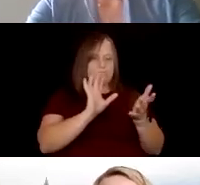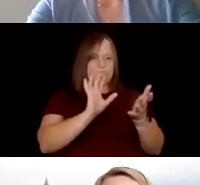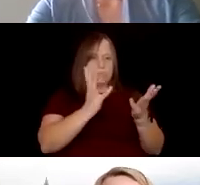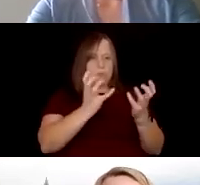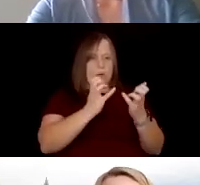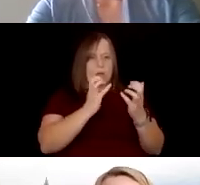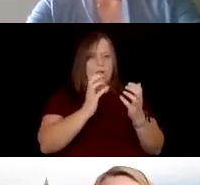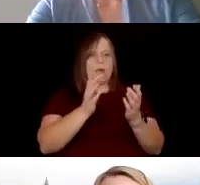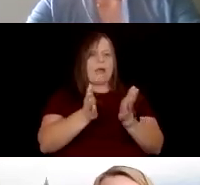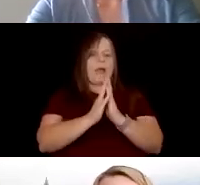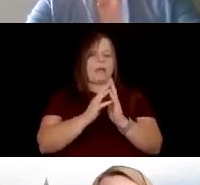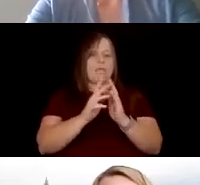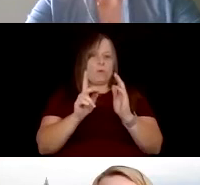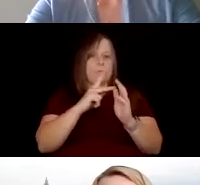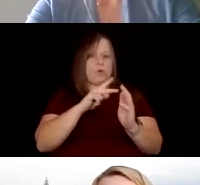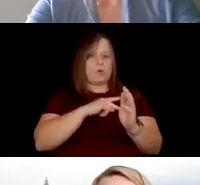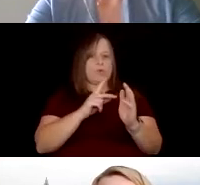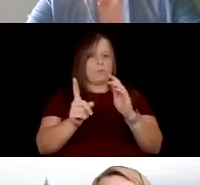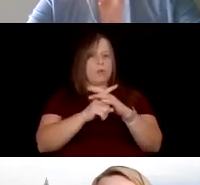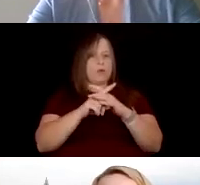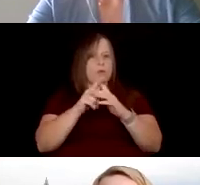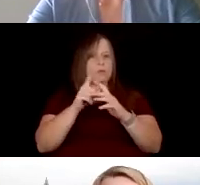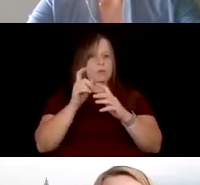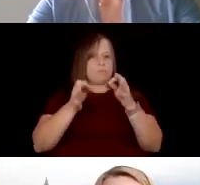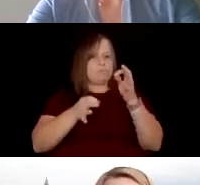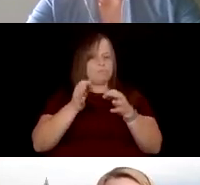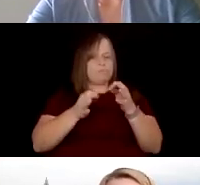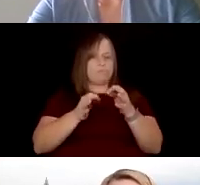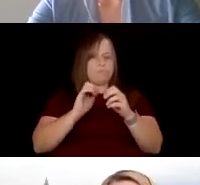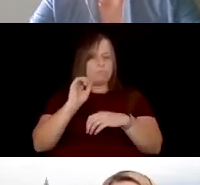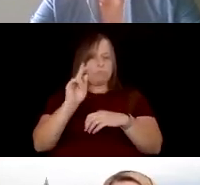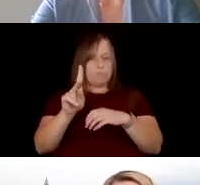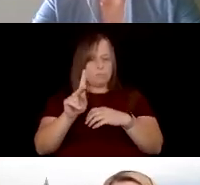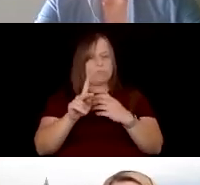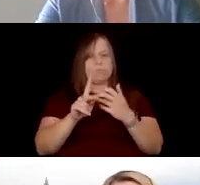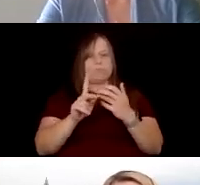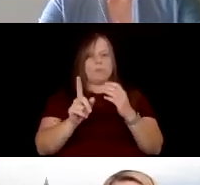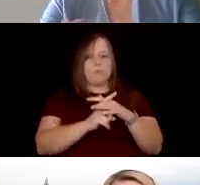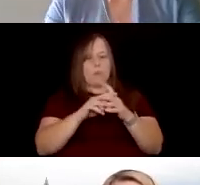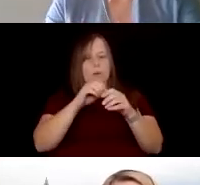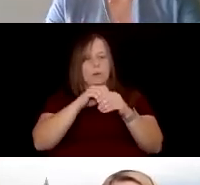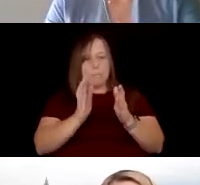for a personal appearance hearing. So you can go and then appear in person and state your case.